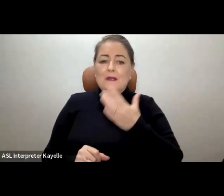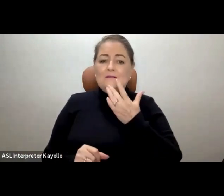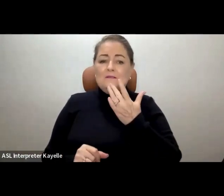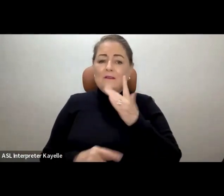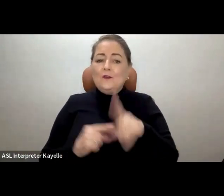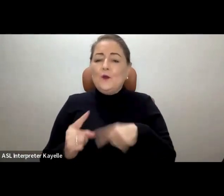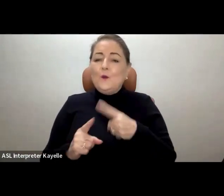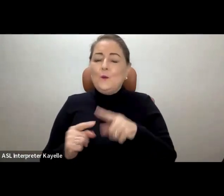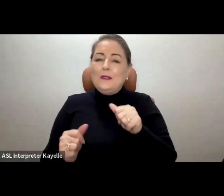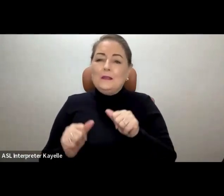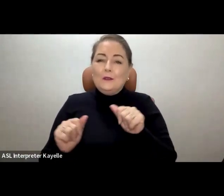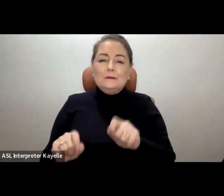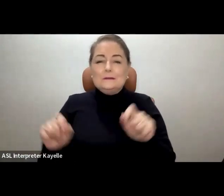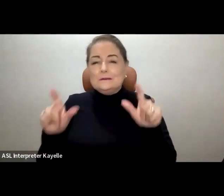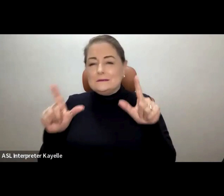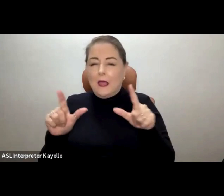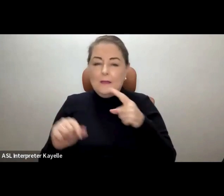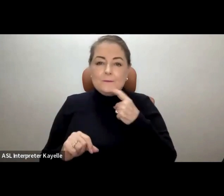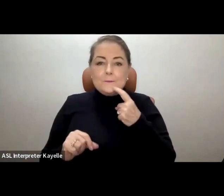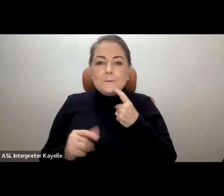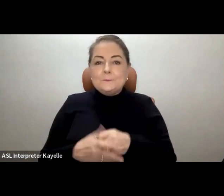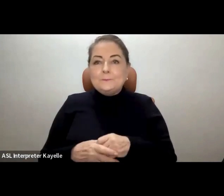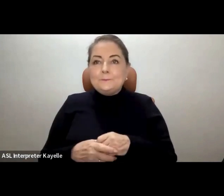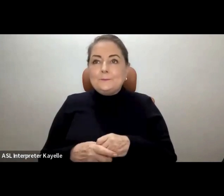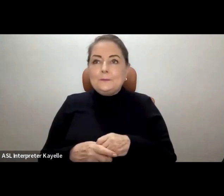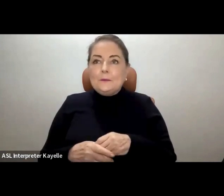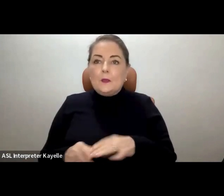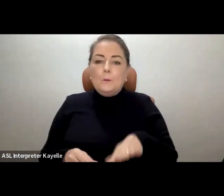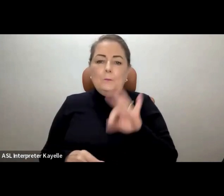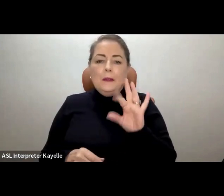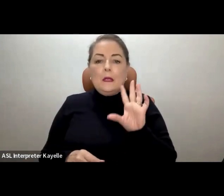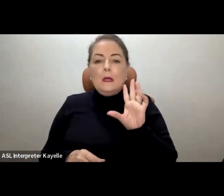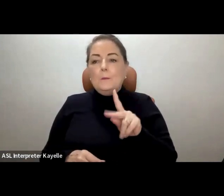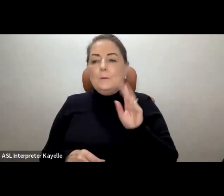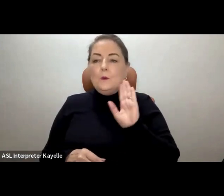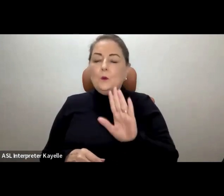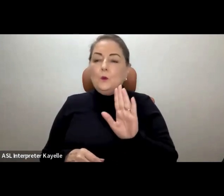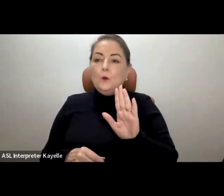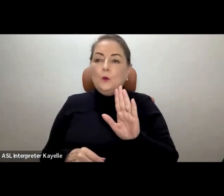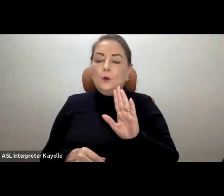there's a sign that says, "Pick up your, your audio description